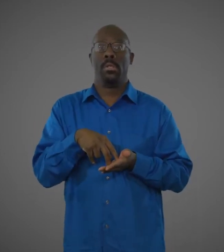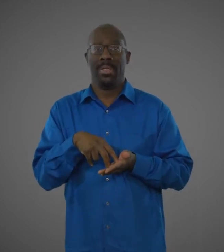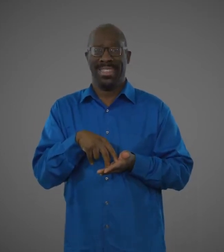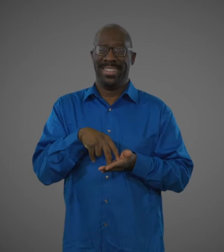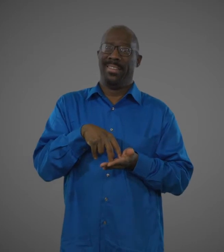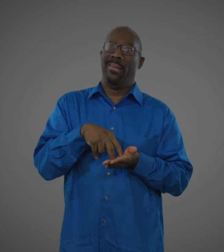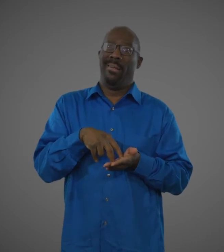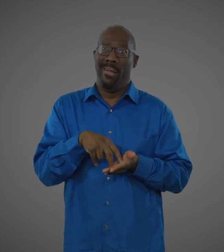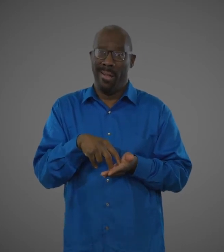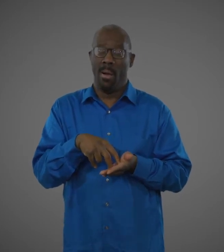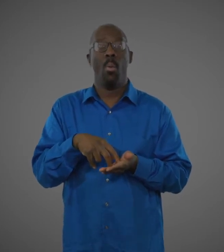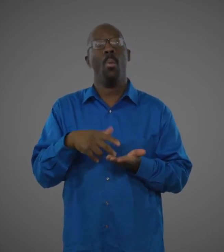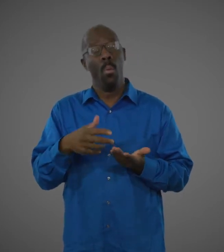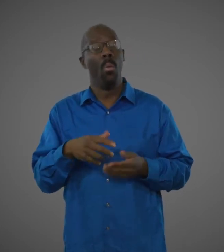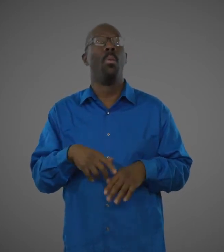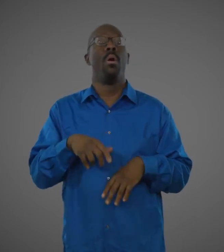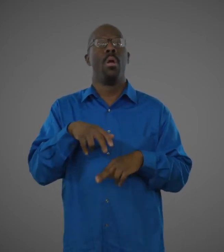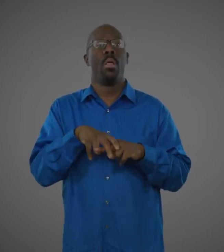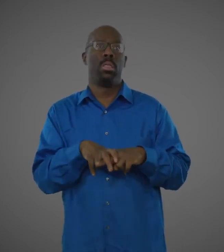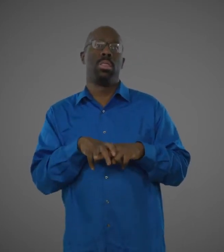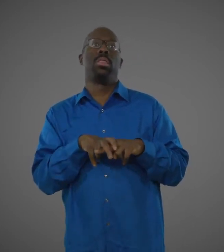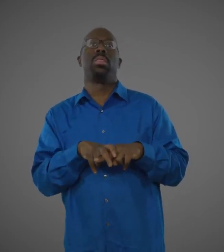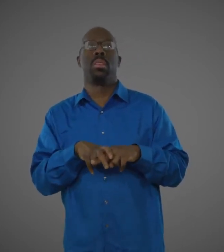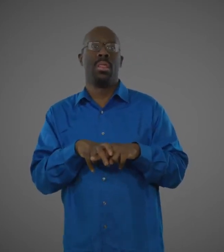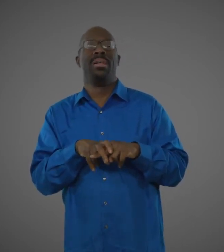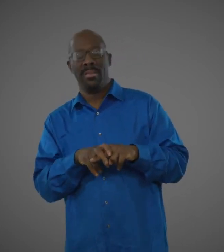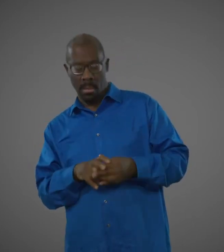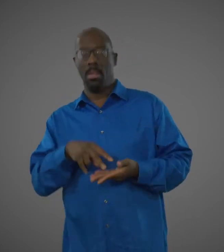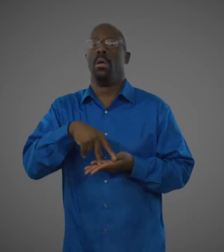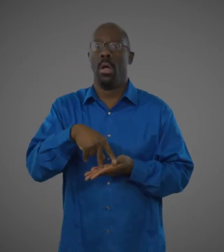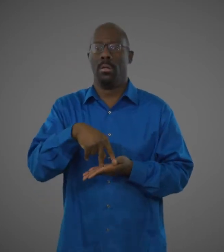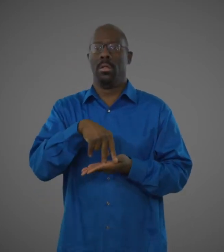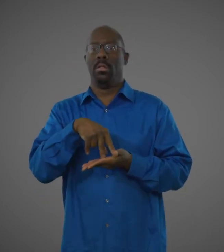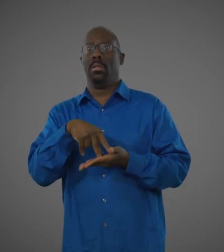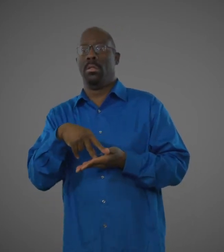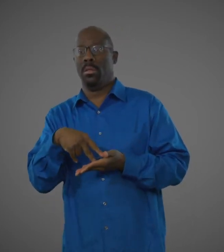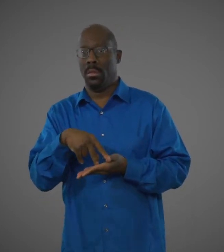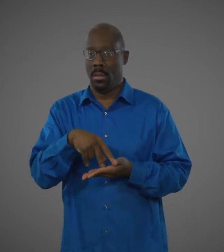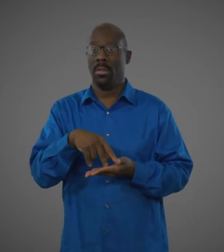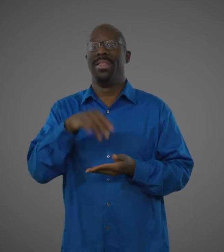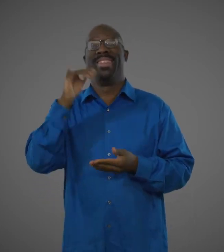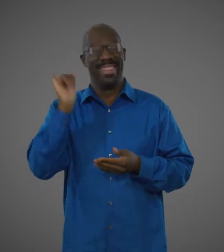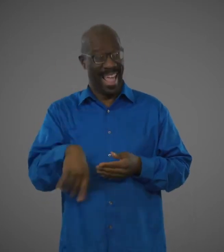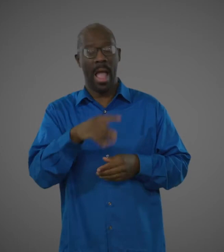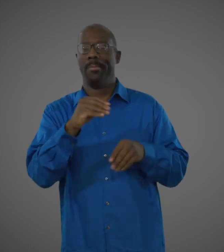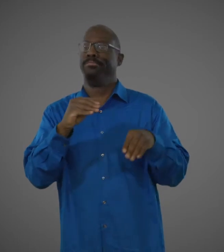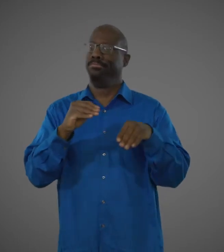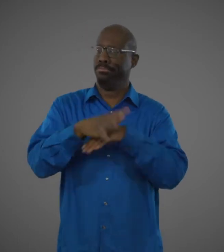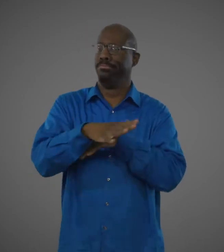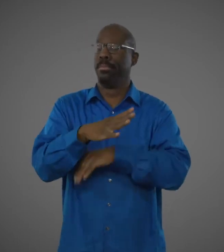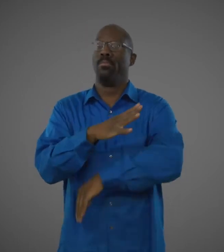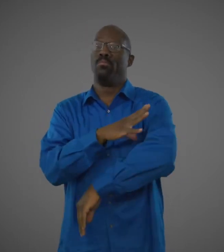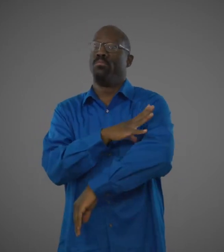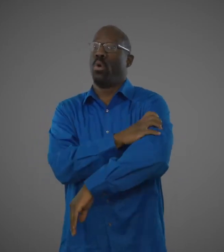If you stand up quickly, or if you have been sitting for a really long time and then stand up,